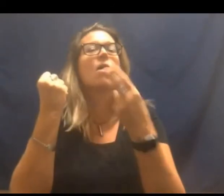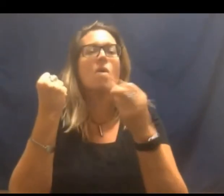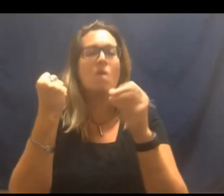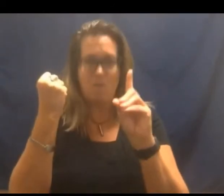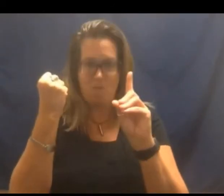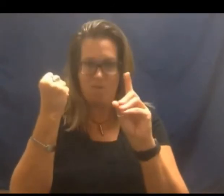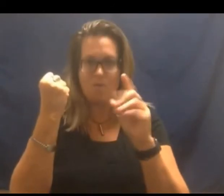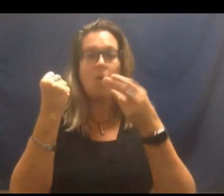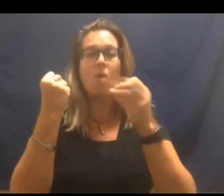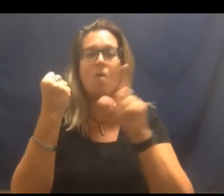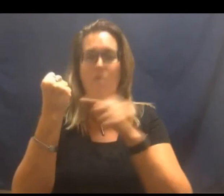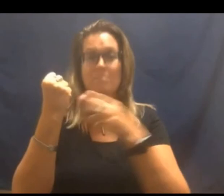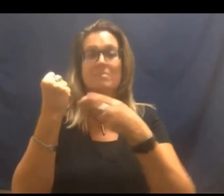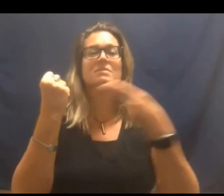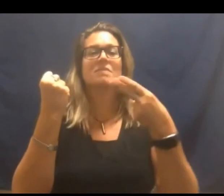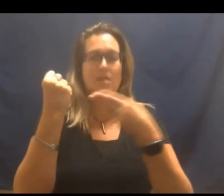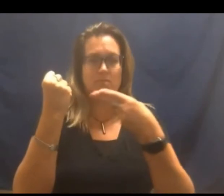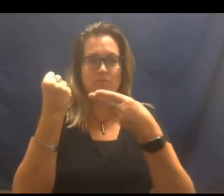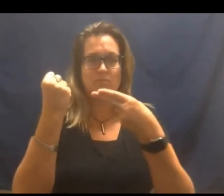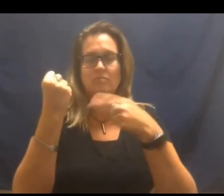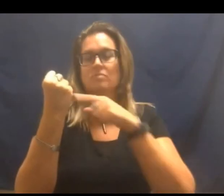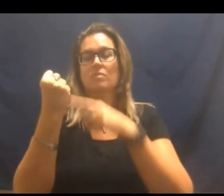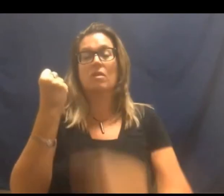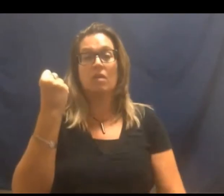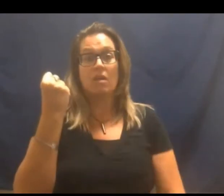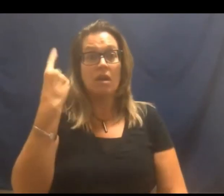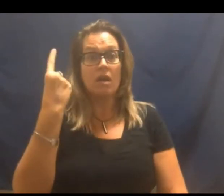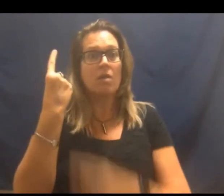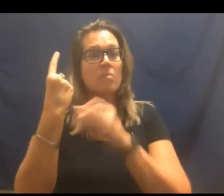the S is the "movement" or the "hold" and it's stopped. So that means that the S is